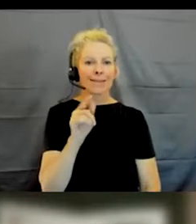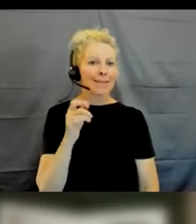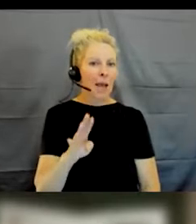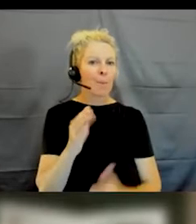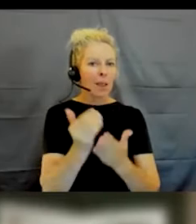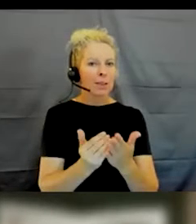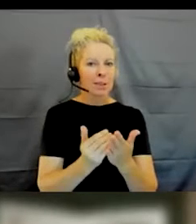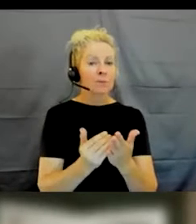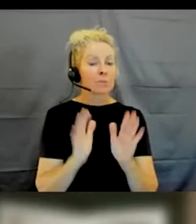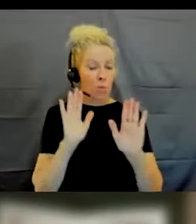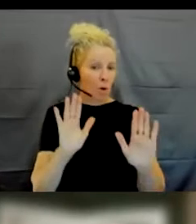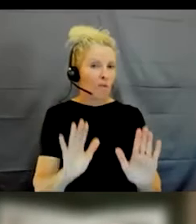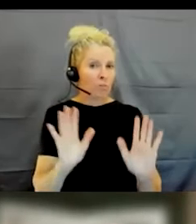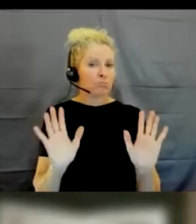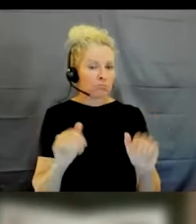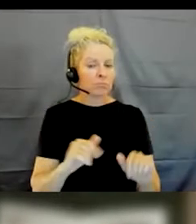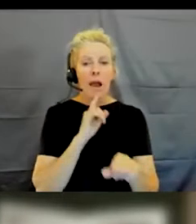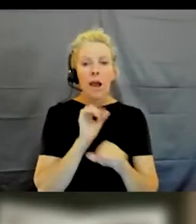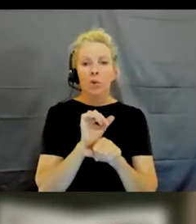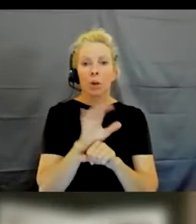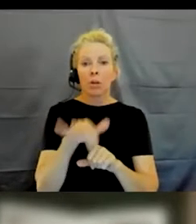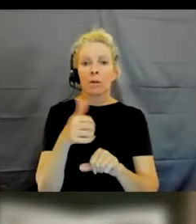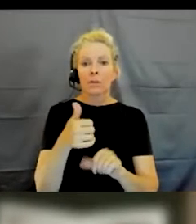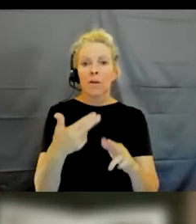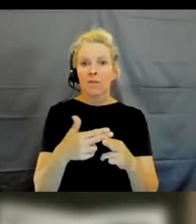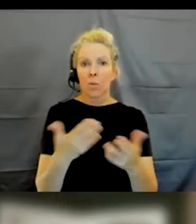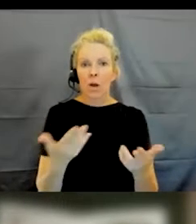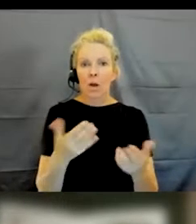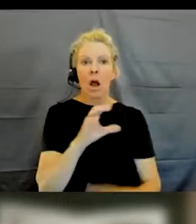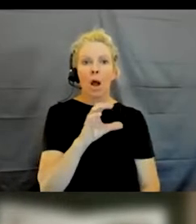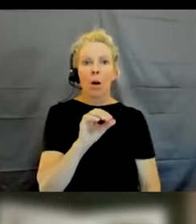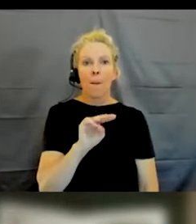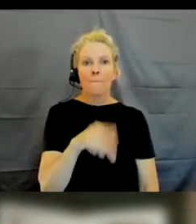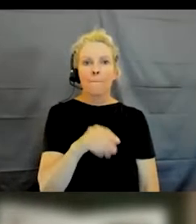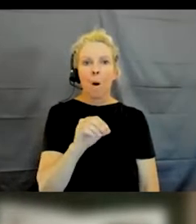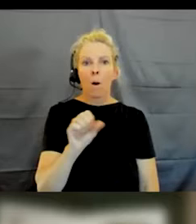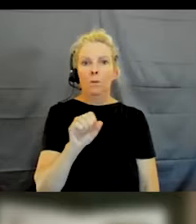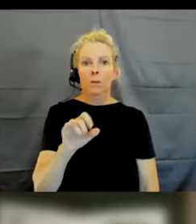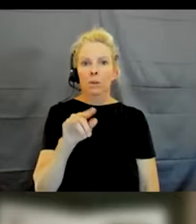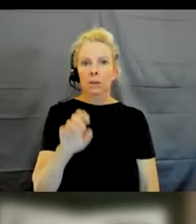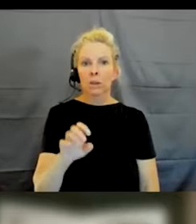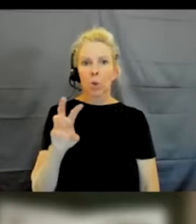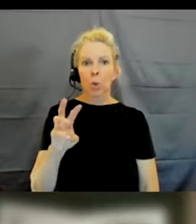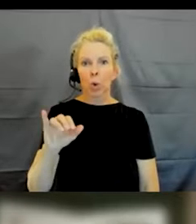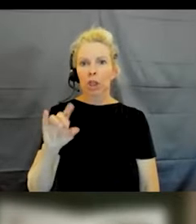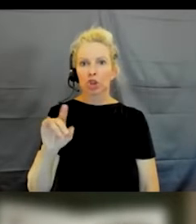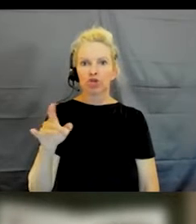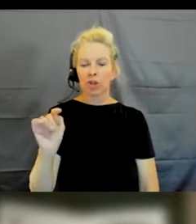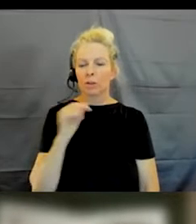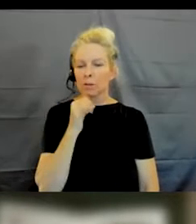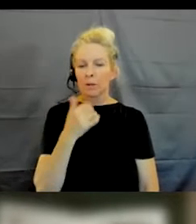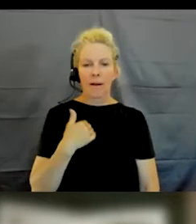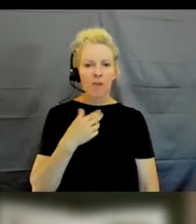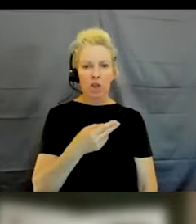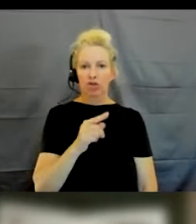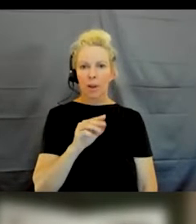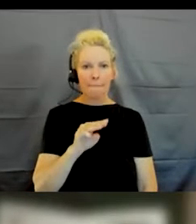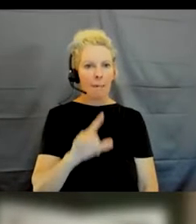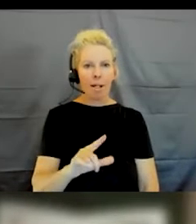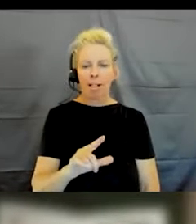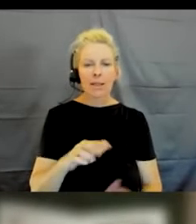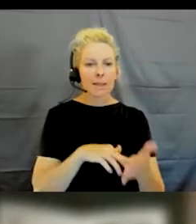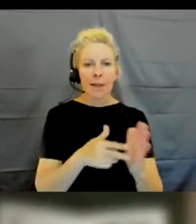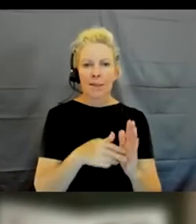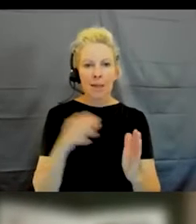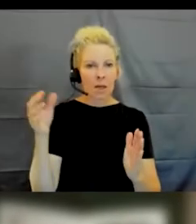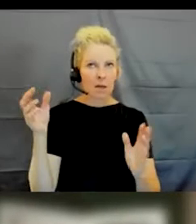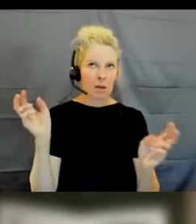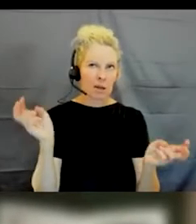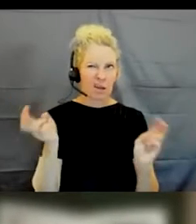actually a composite widget that does not have an HTML, semantic cousin. We don't have HTML that can